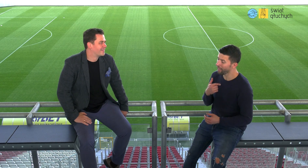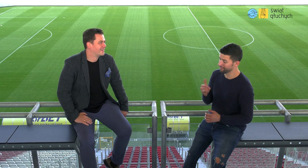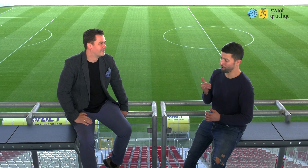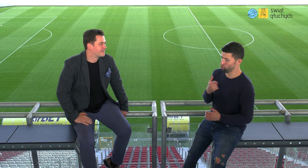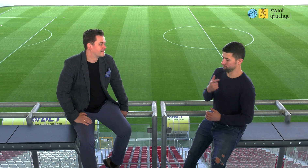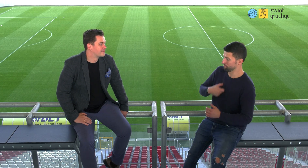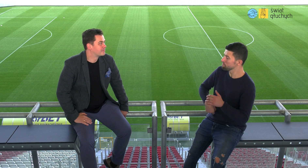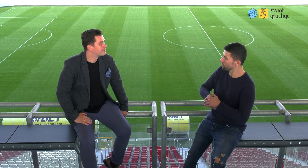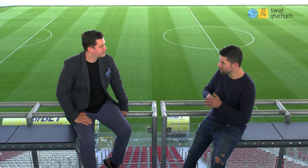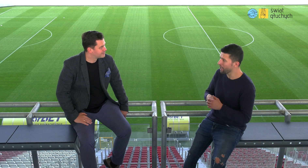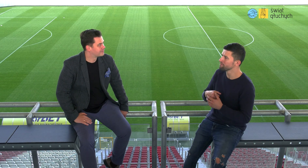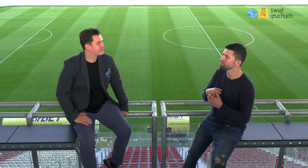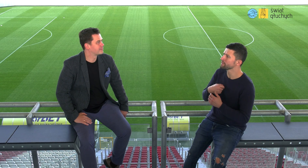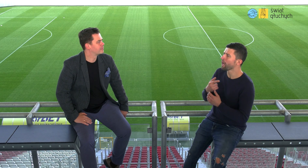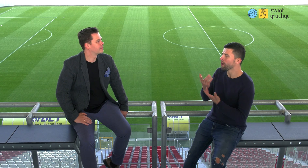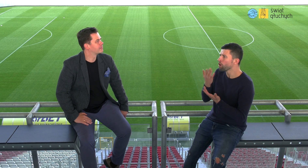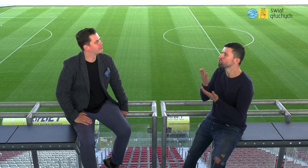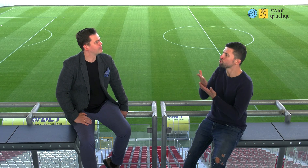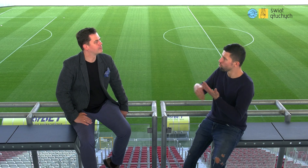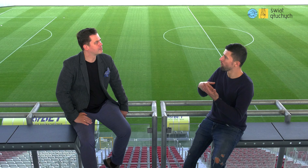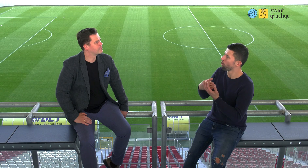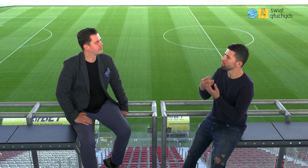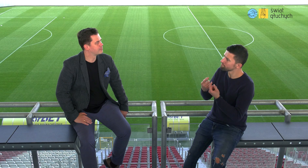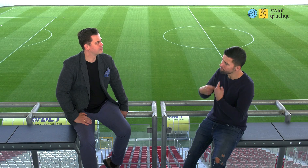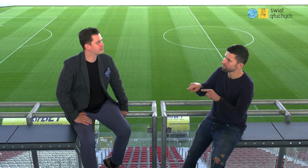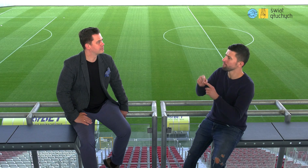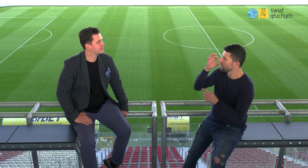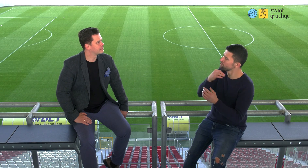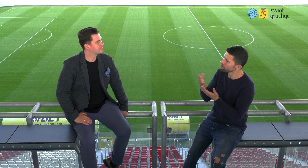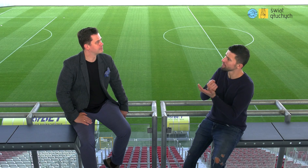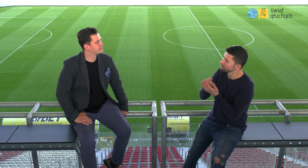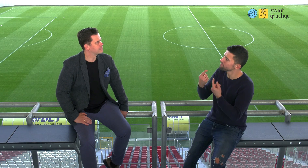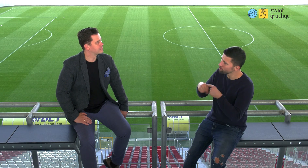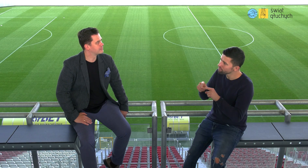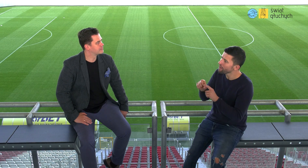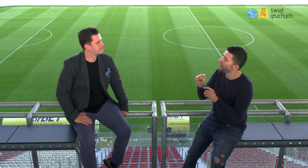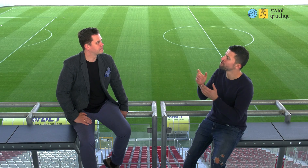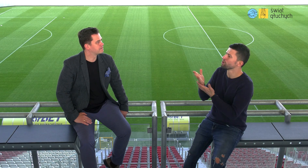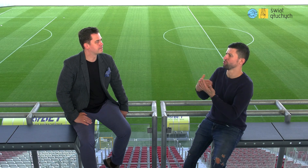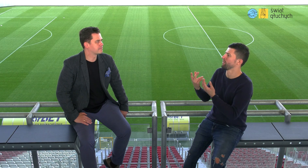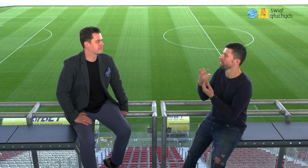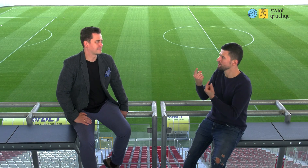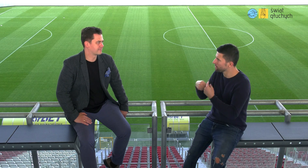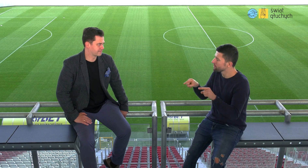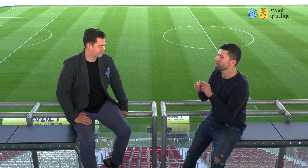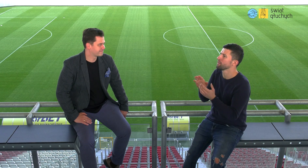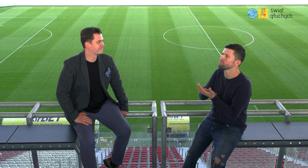As a soccer player, partly my dreams have come true my dreams, but partly not.